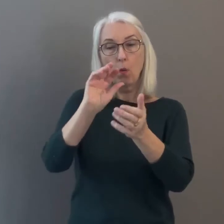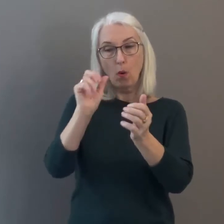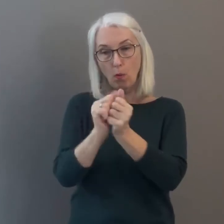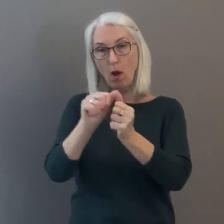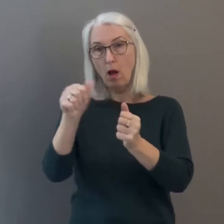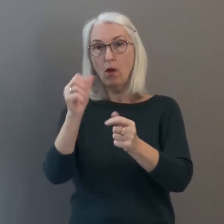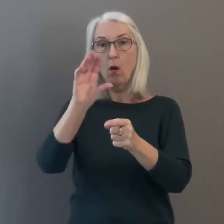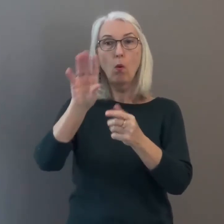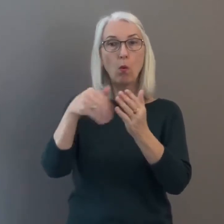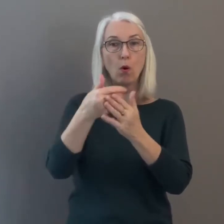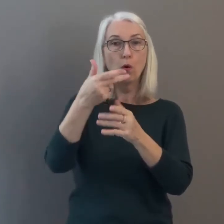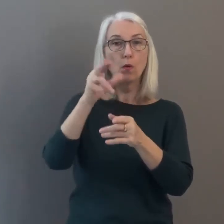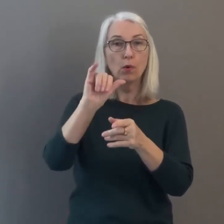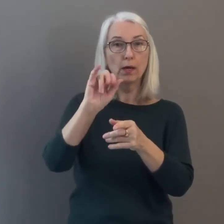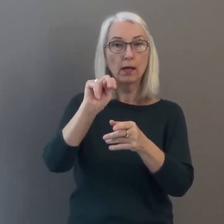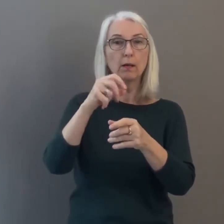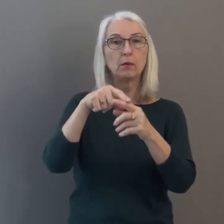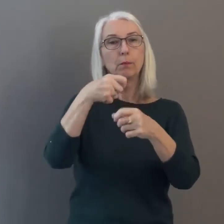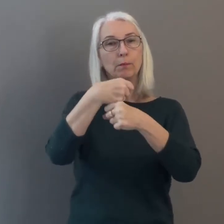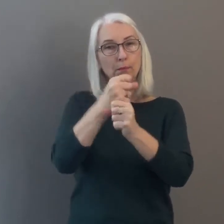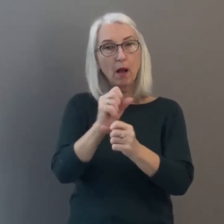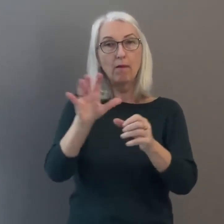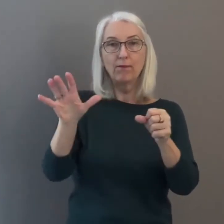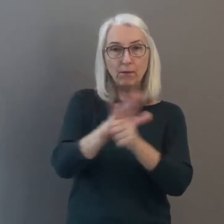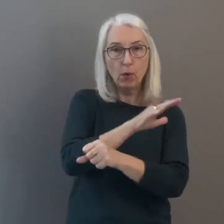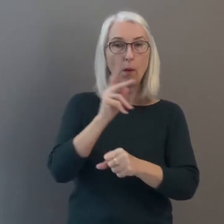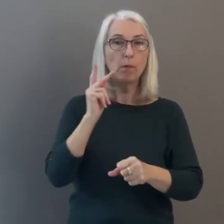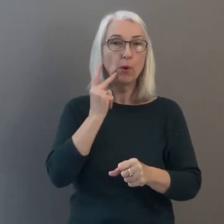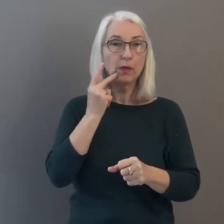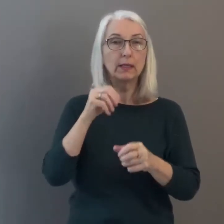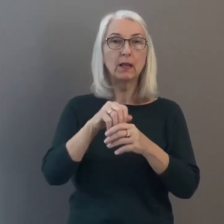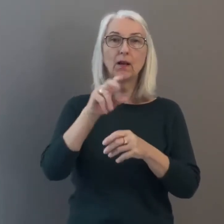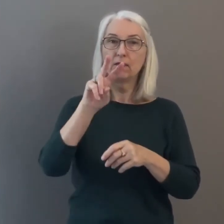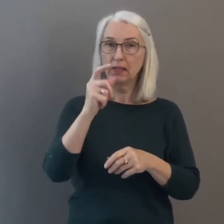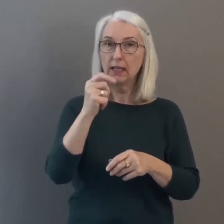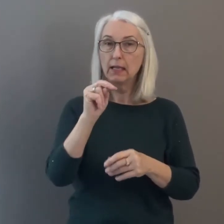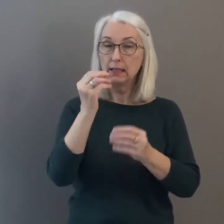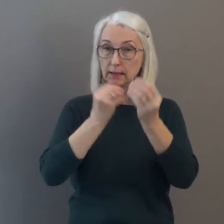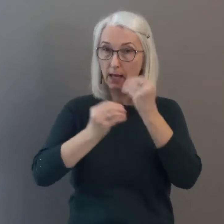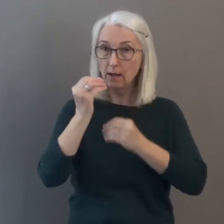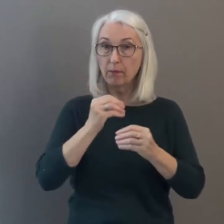whole grains to produce complete proteins in a vegan diet.